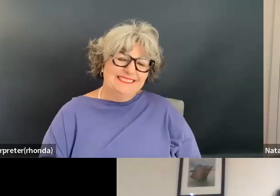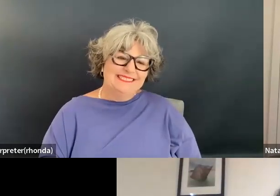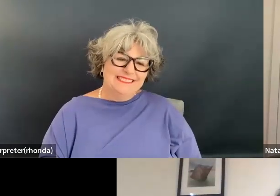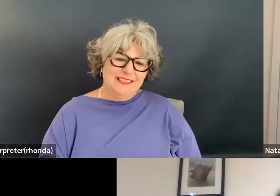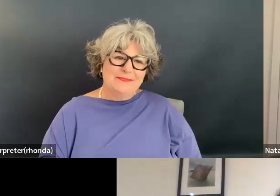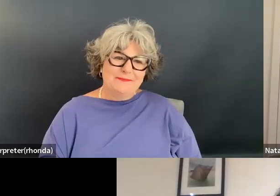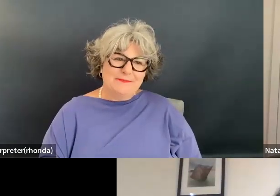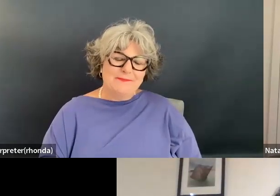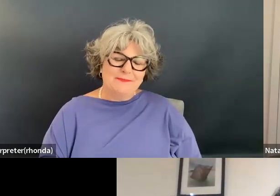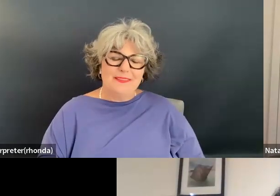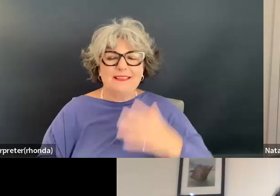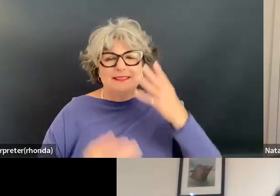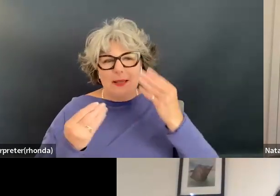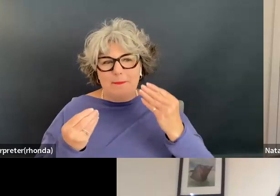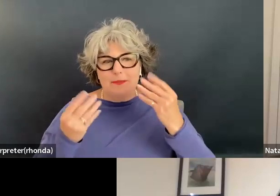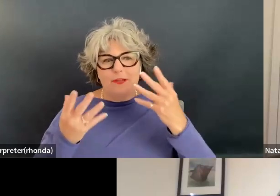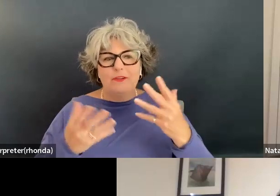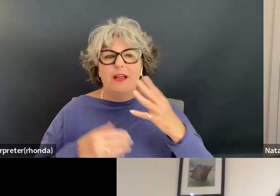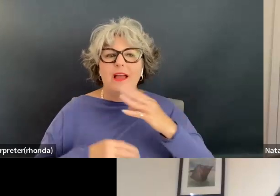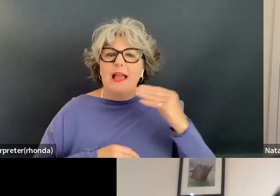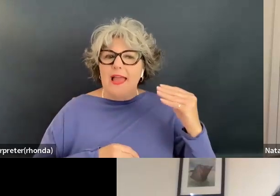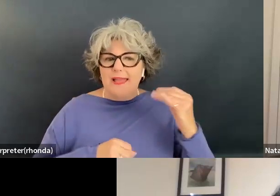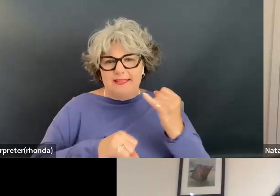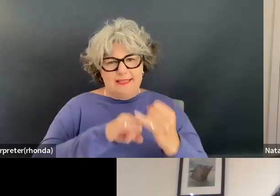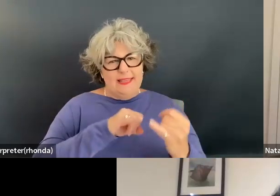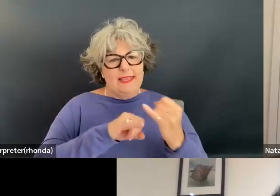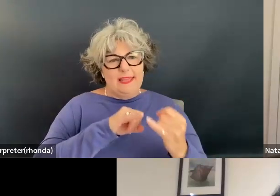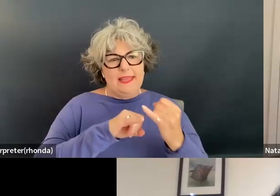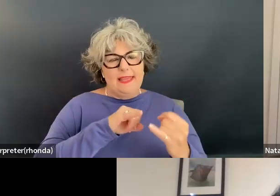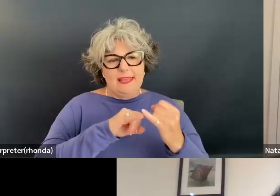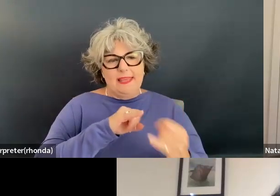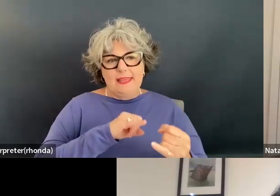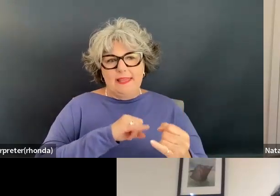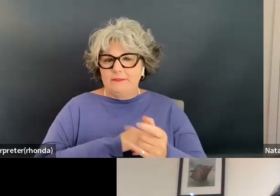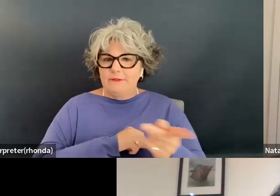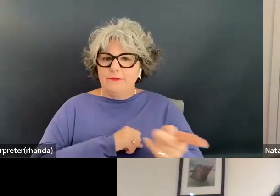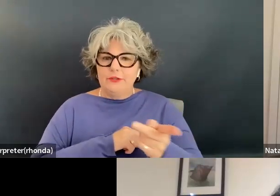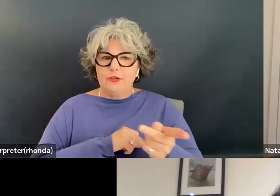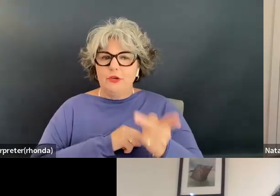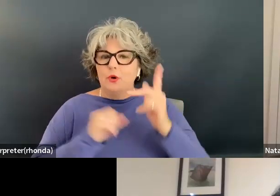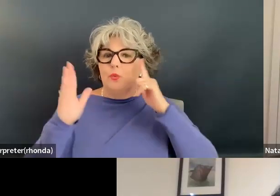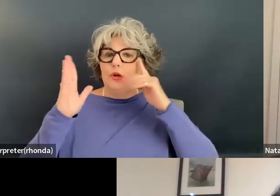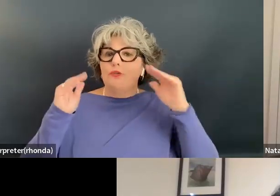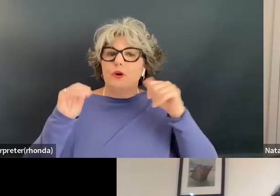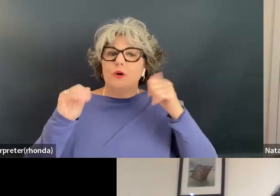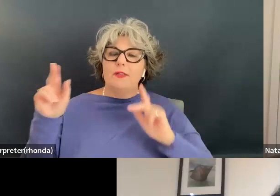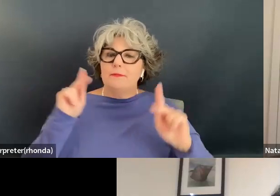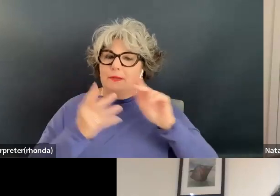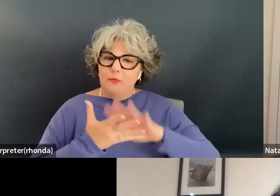No, that is beautiful. And I just wanted to end with hearing from you both about what you hope others will take away from the film,